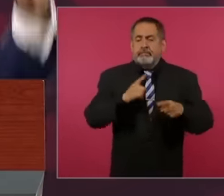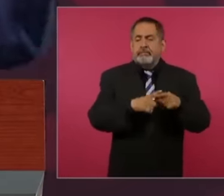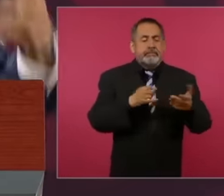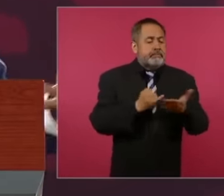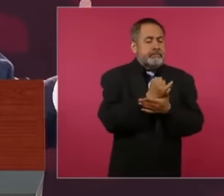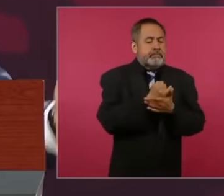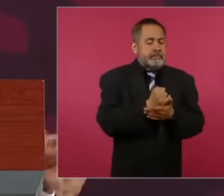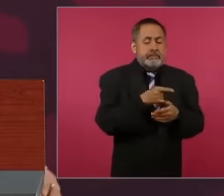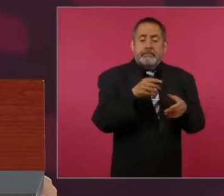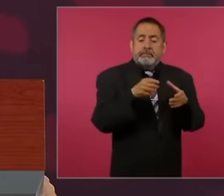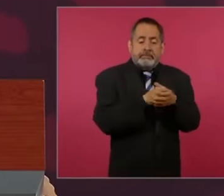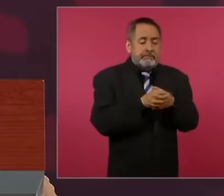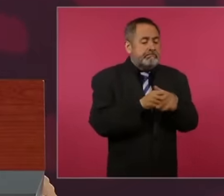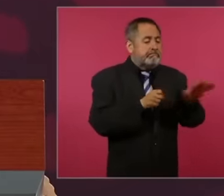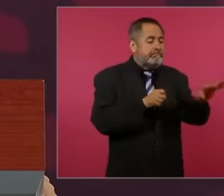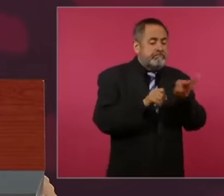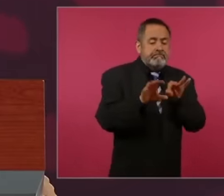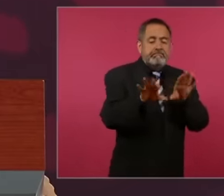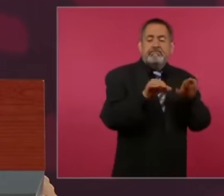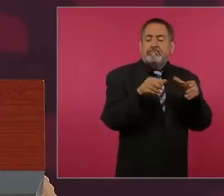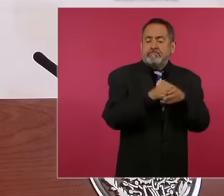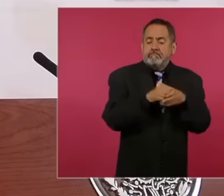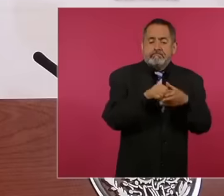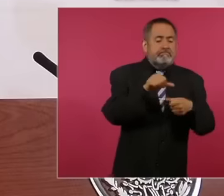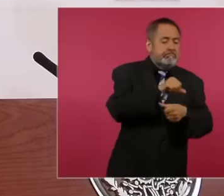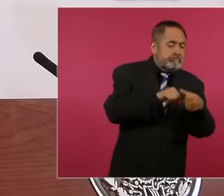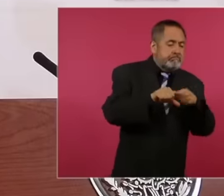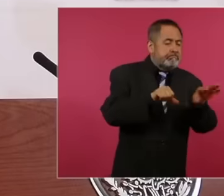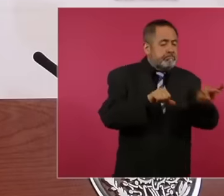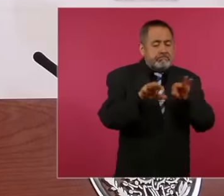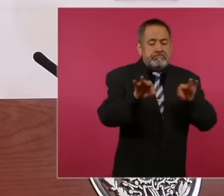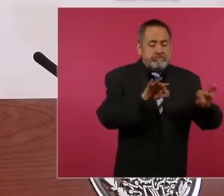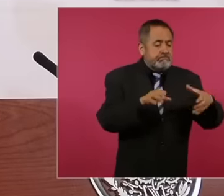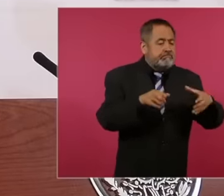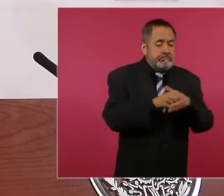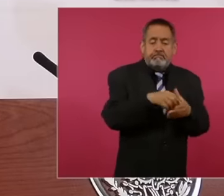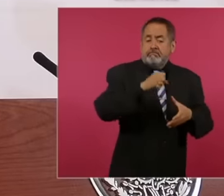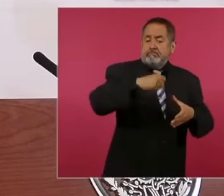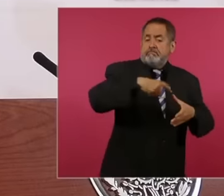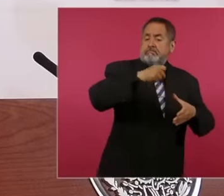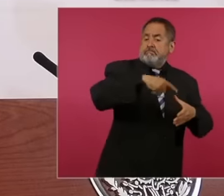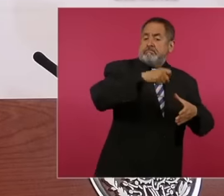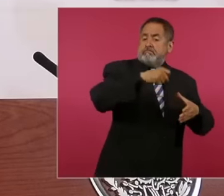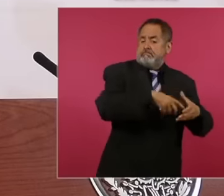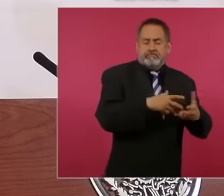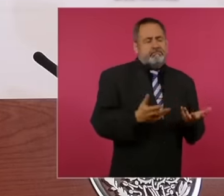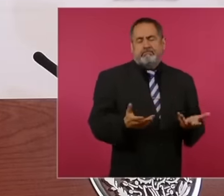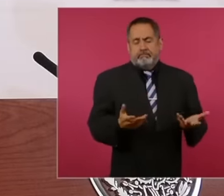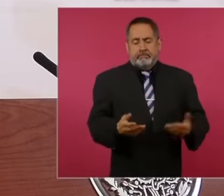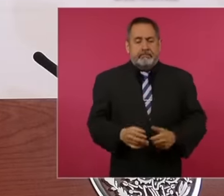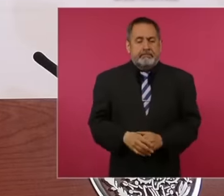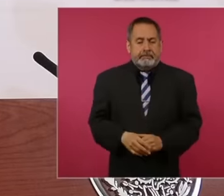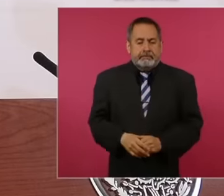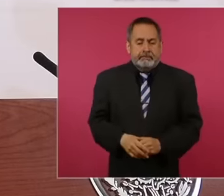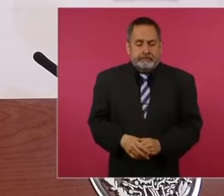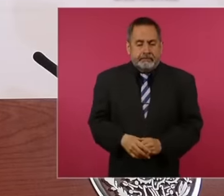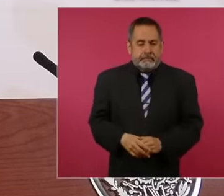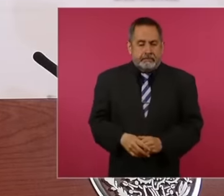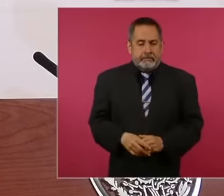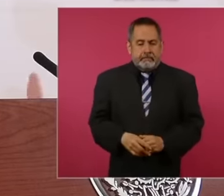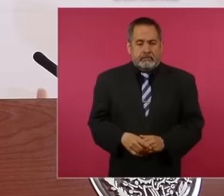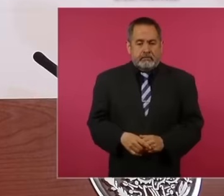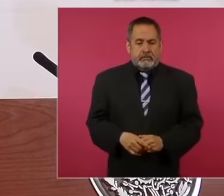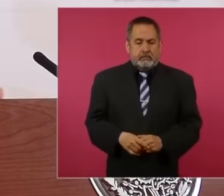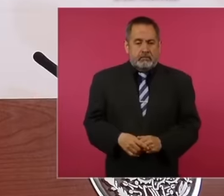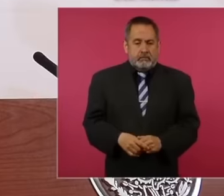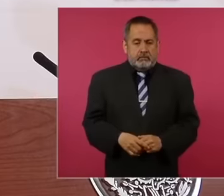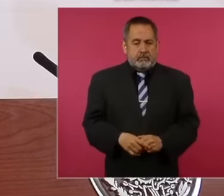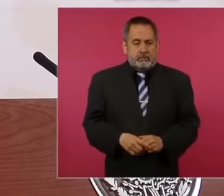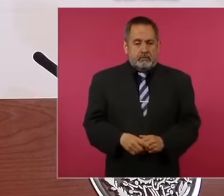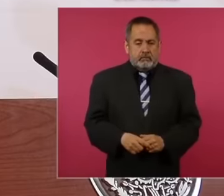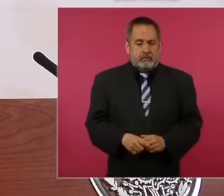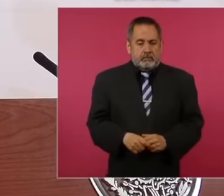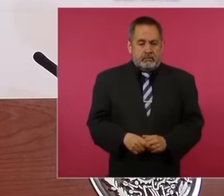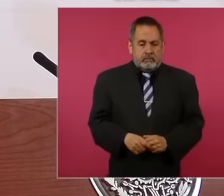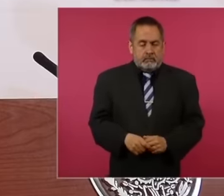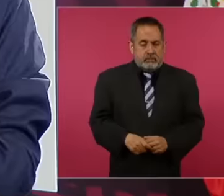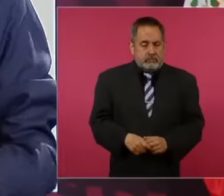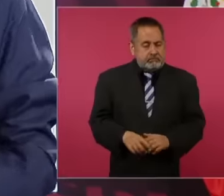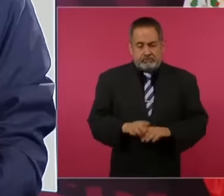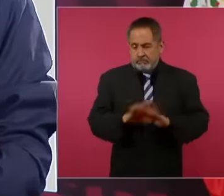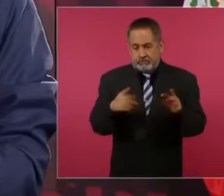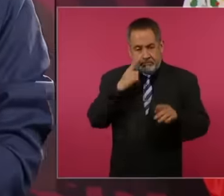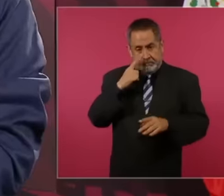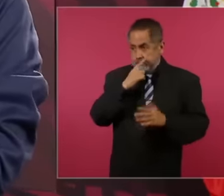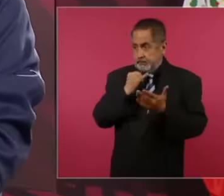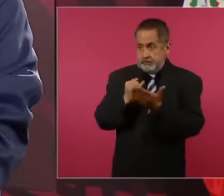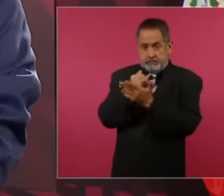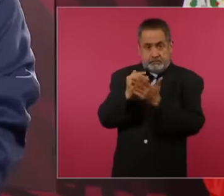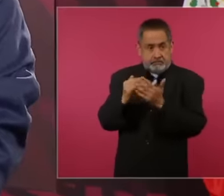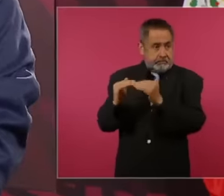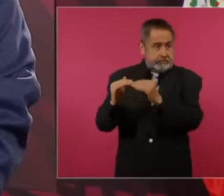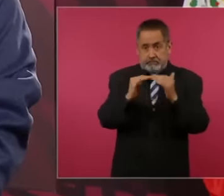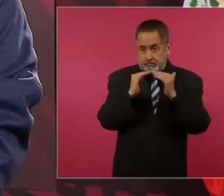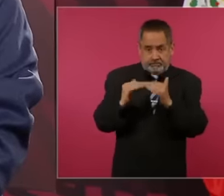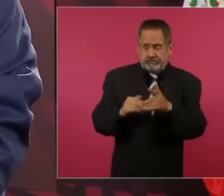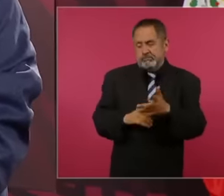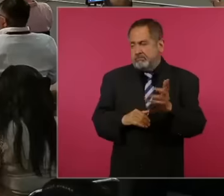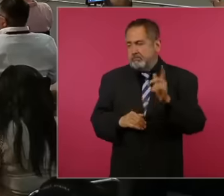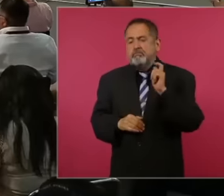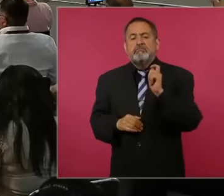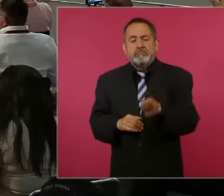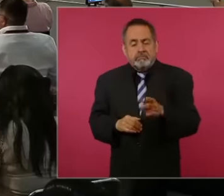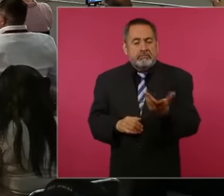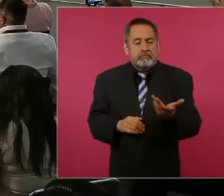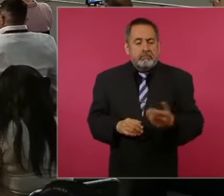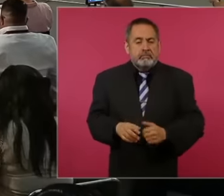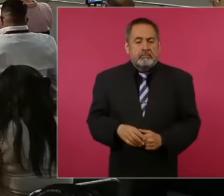minorities in essence, democracy is